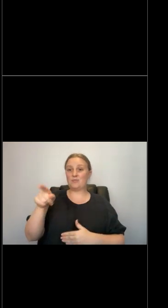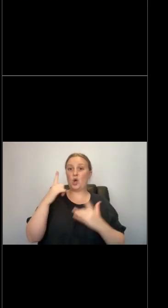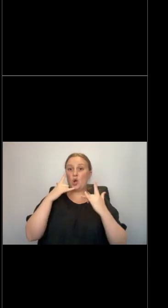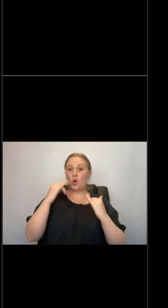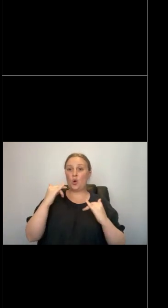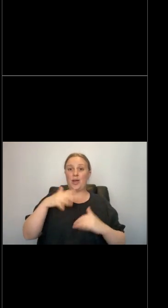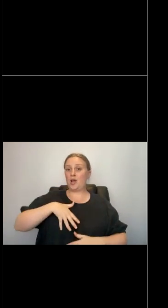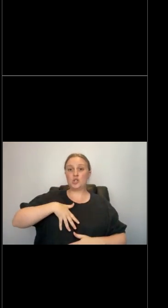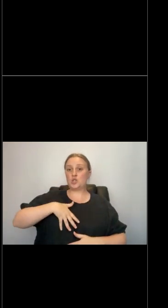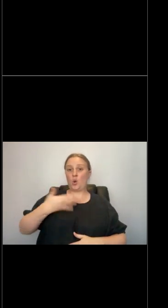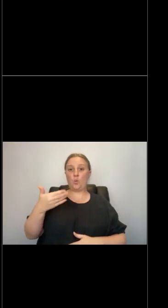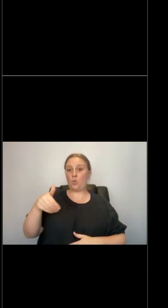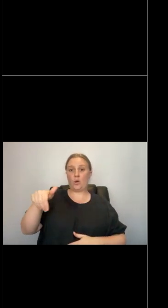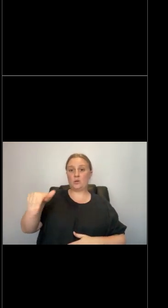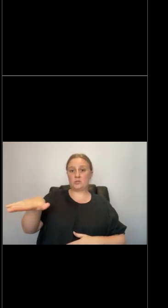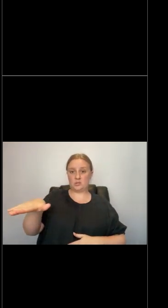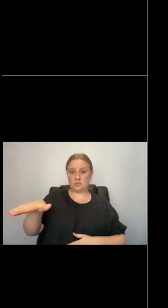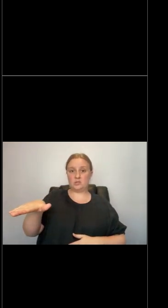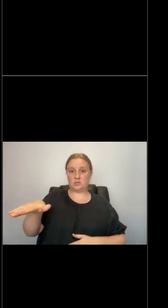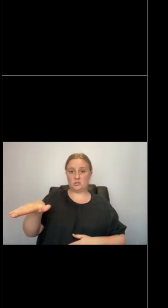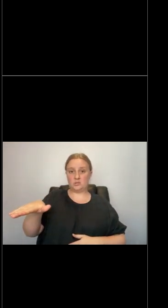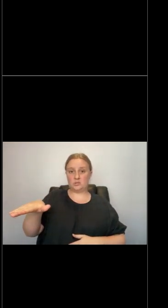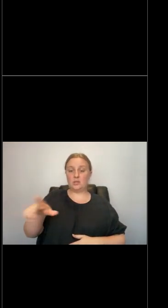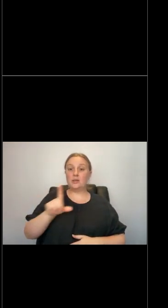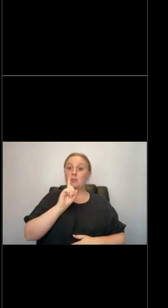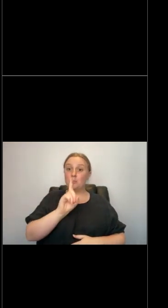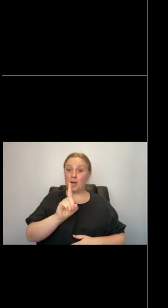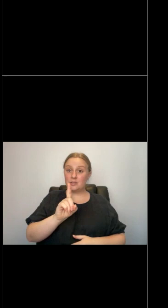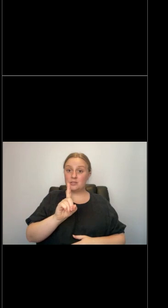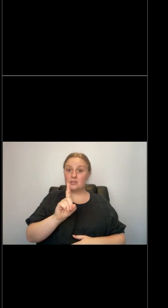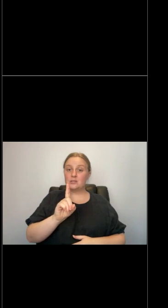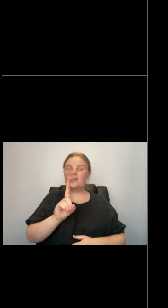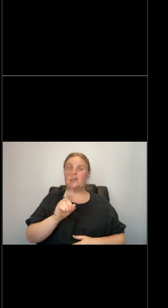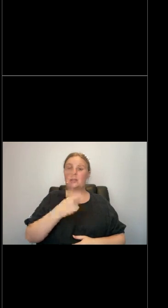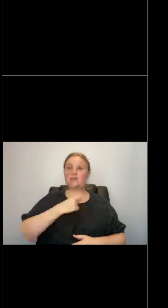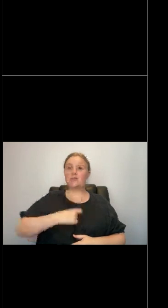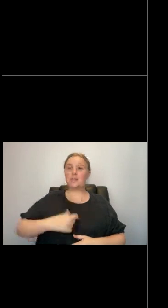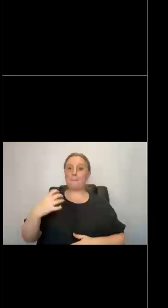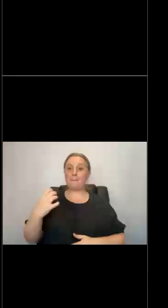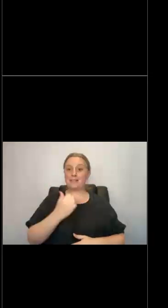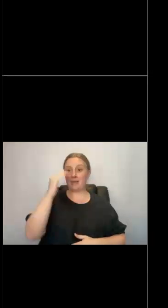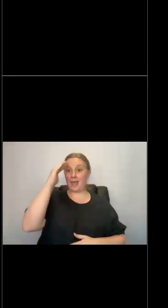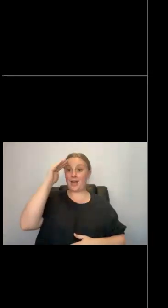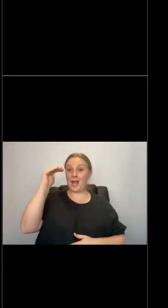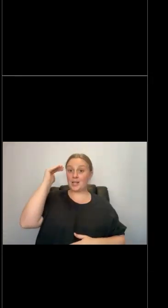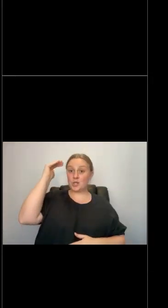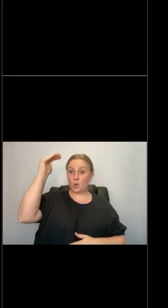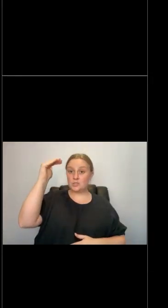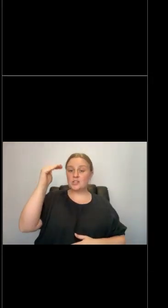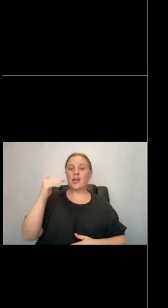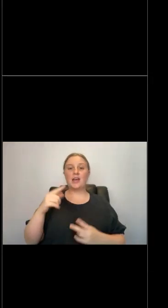the qualification being that that person must be an adult and they must have capacity to make that decision.